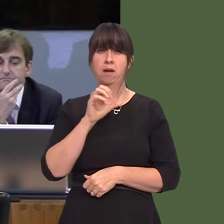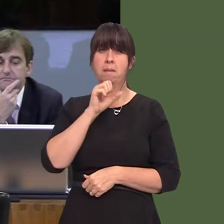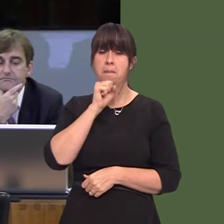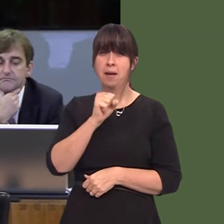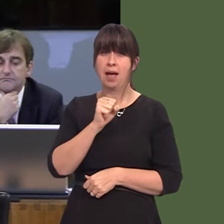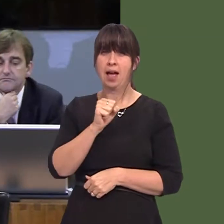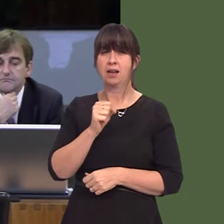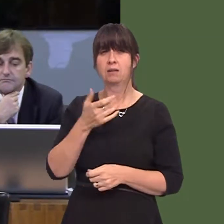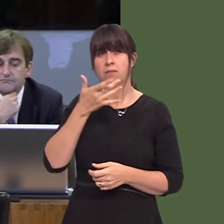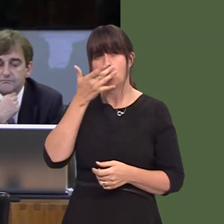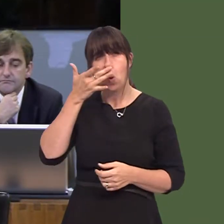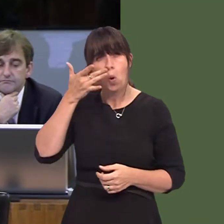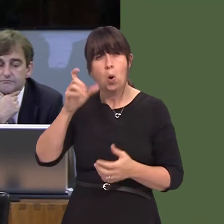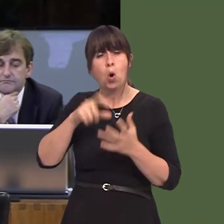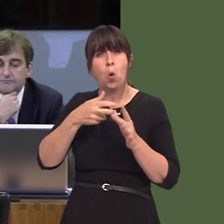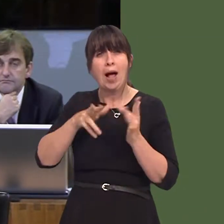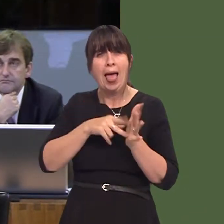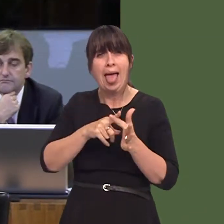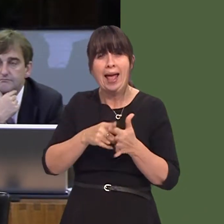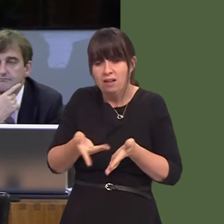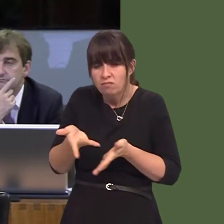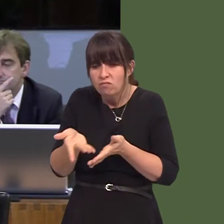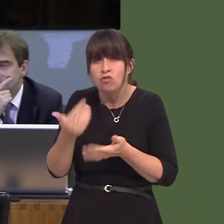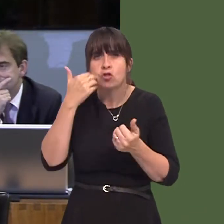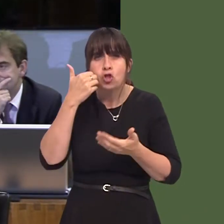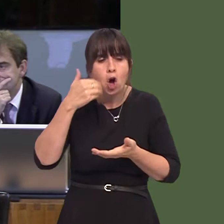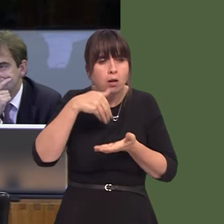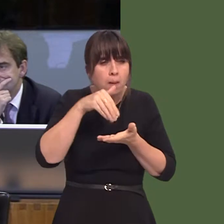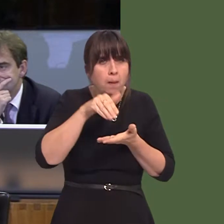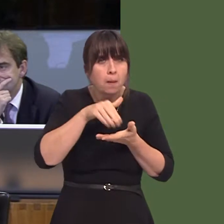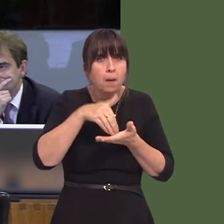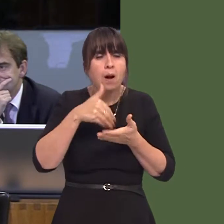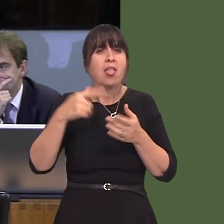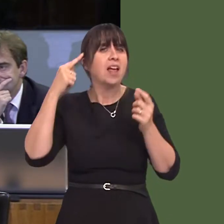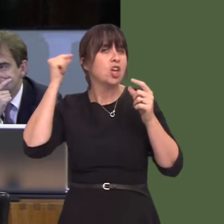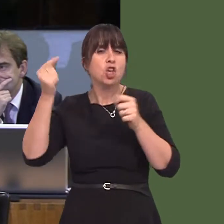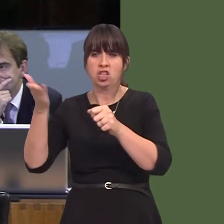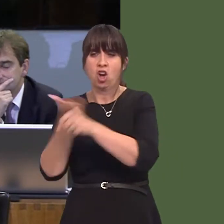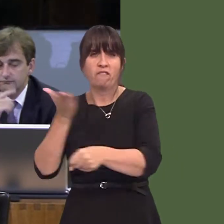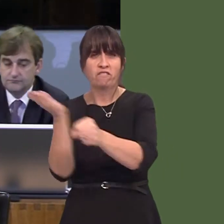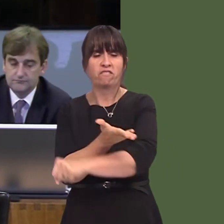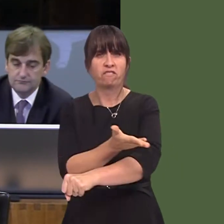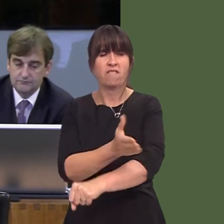his dog cocaine and then cut the ears off that particular animal, and had a 24-week sentence imposed on him.